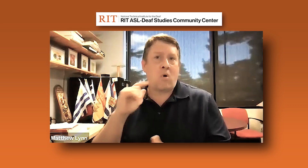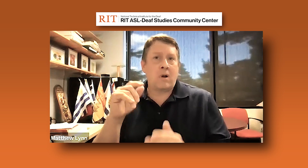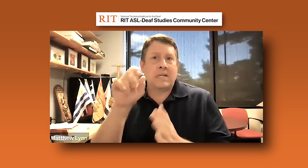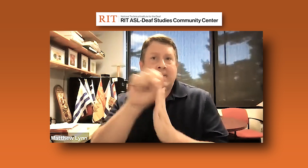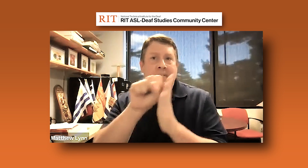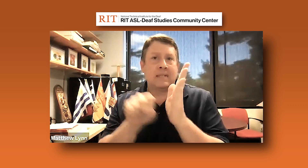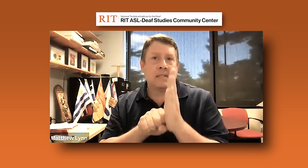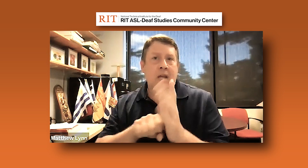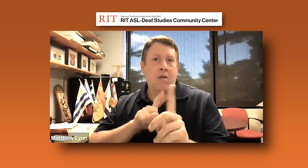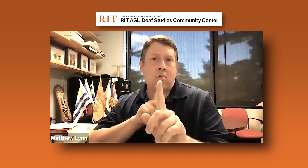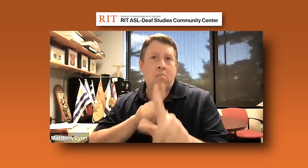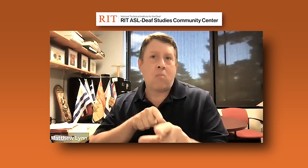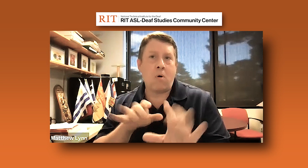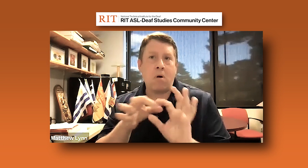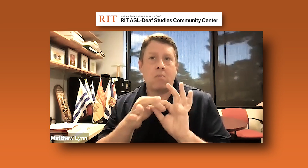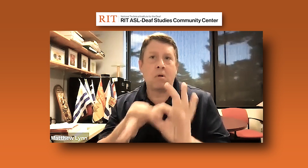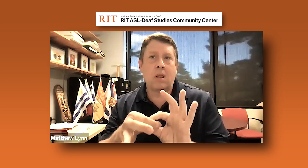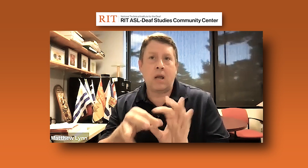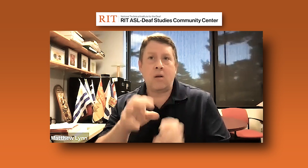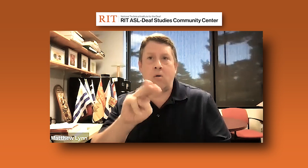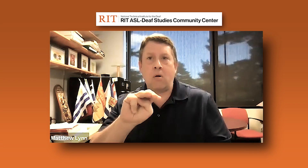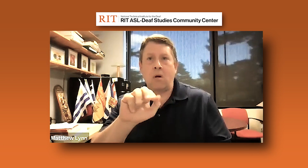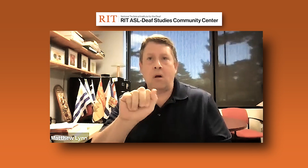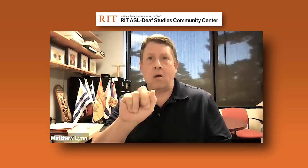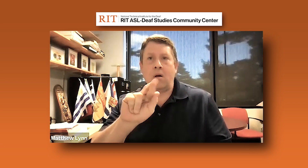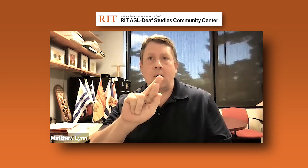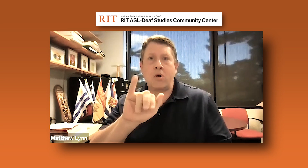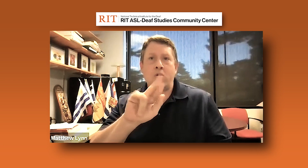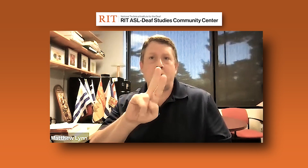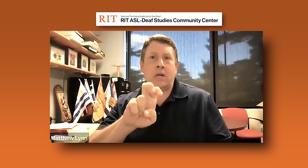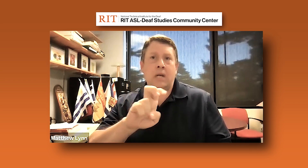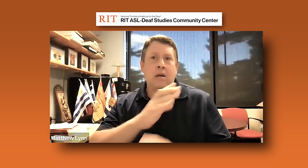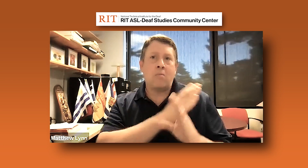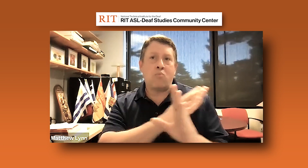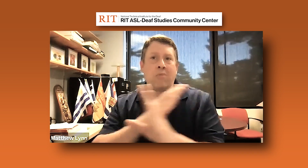She also assists in preparing California's state report